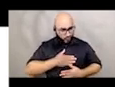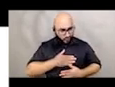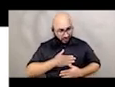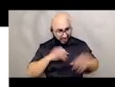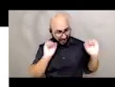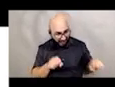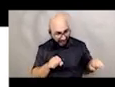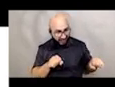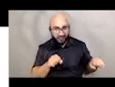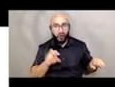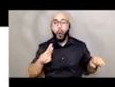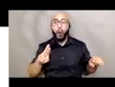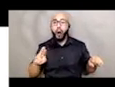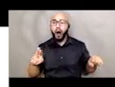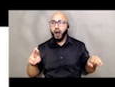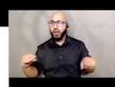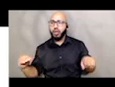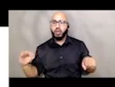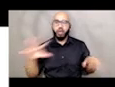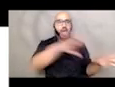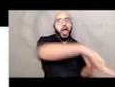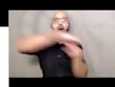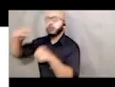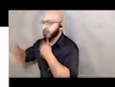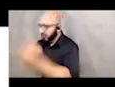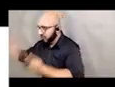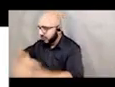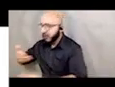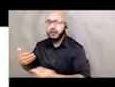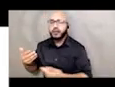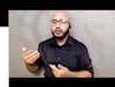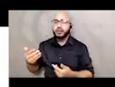And if not, then what am I doing or what's the imbalance in my life